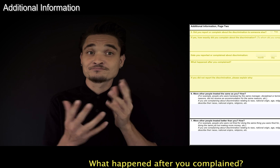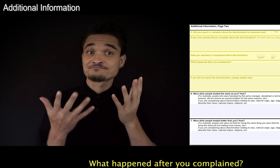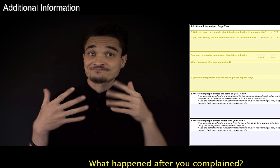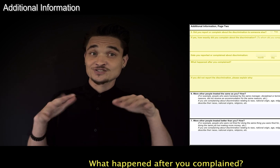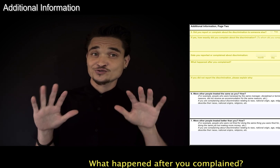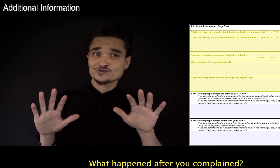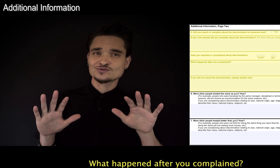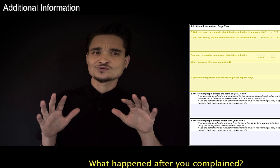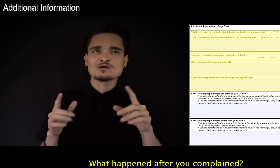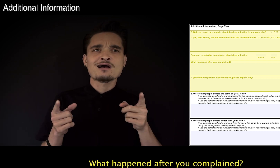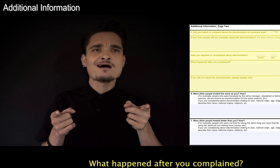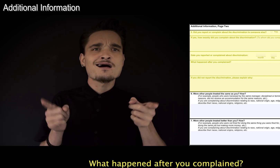What happened after you complained?